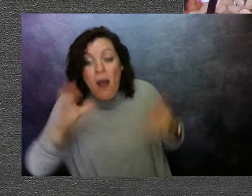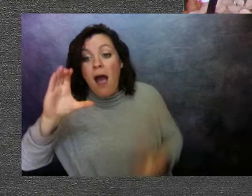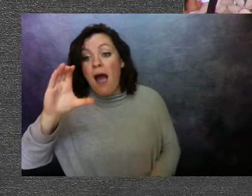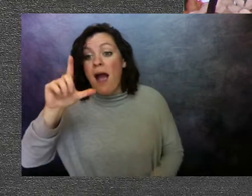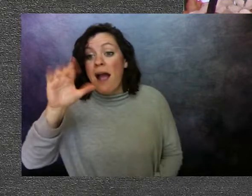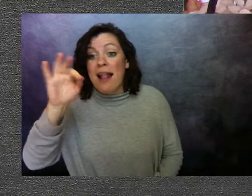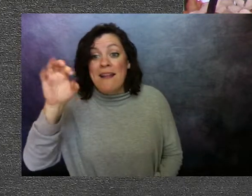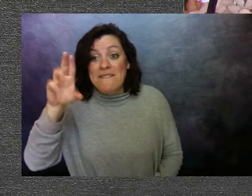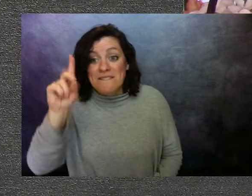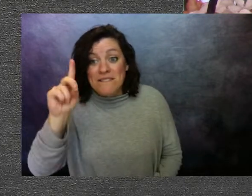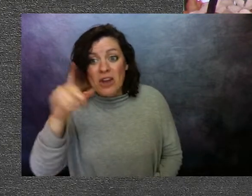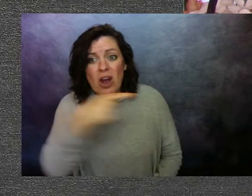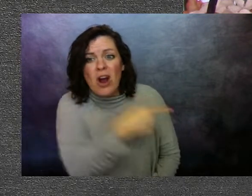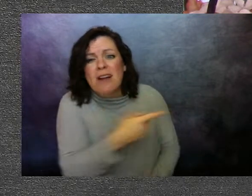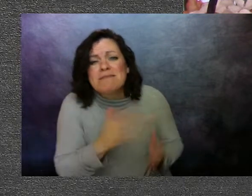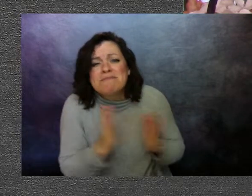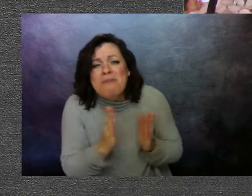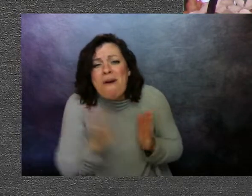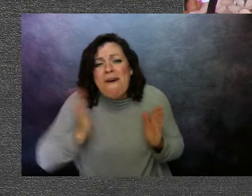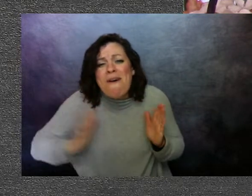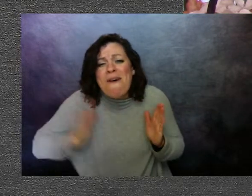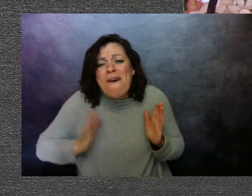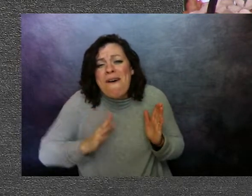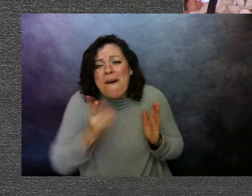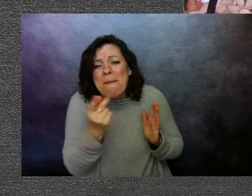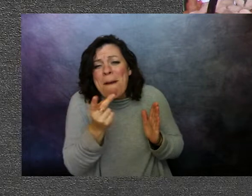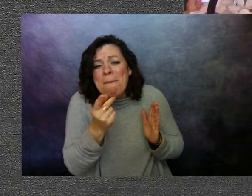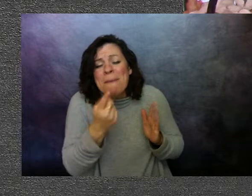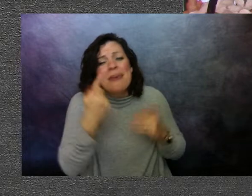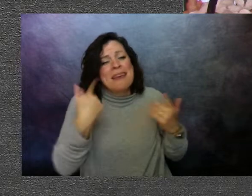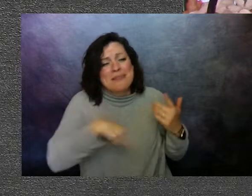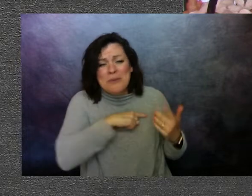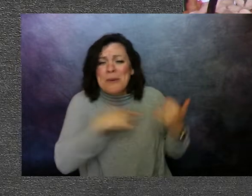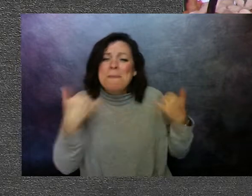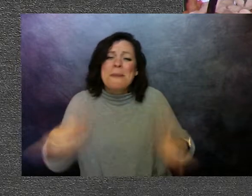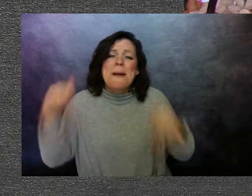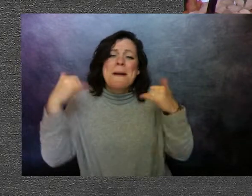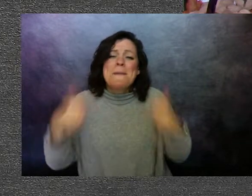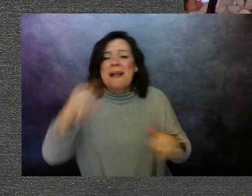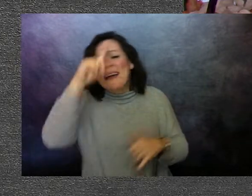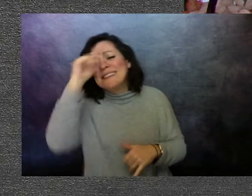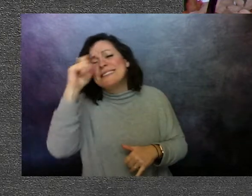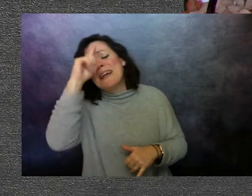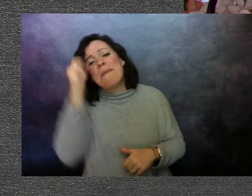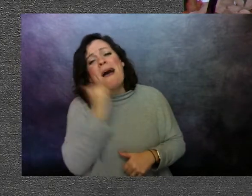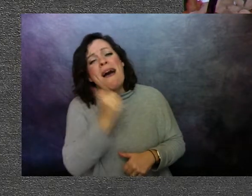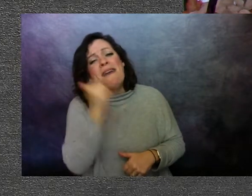When Clifford was a tiny puppy, he loved the summertime. We went to play in the park everyday.